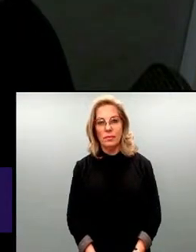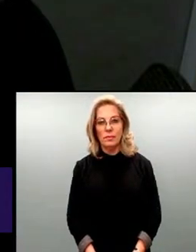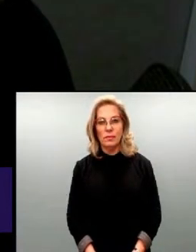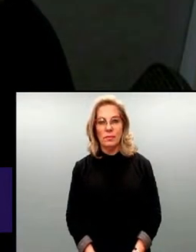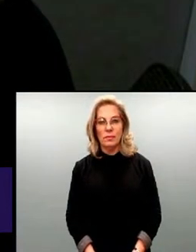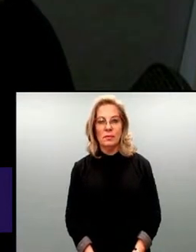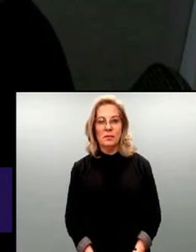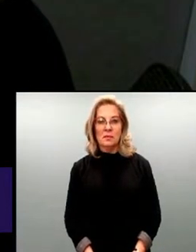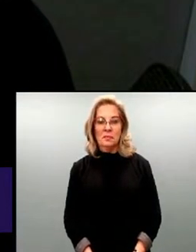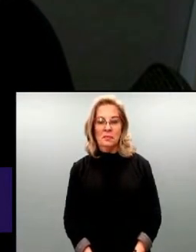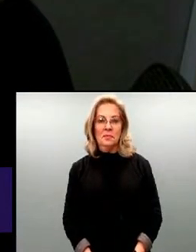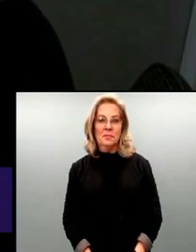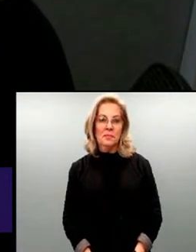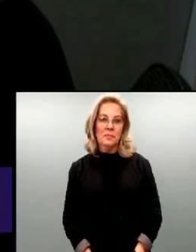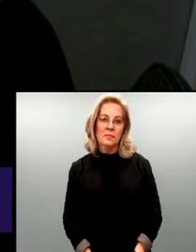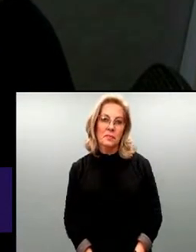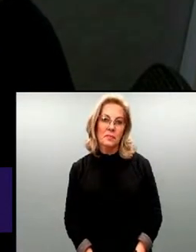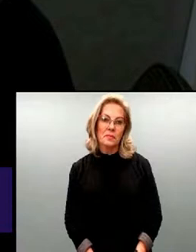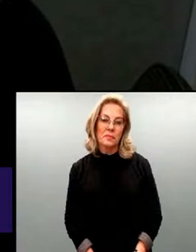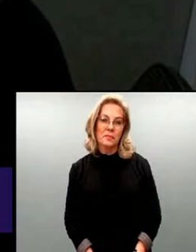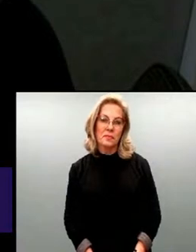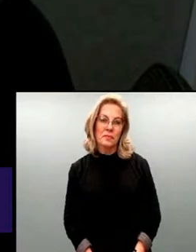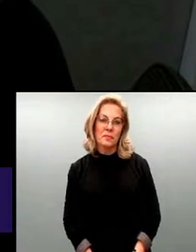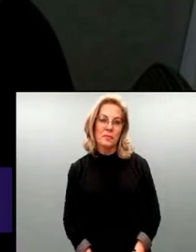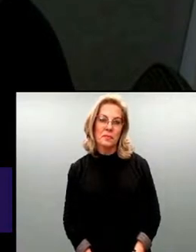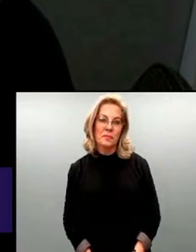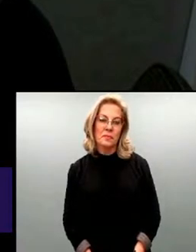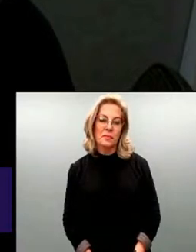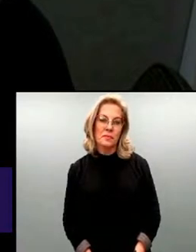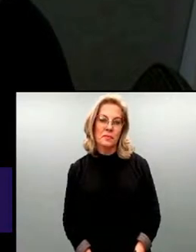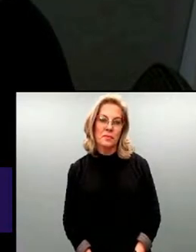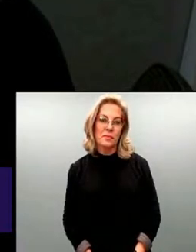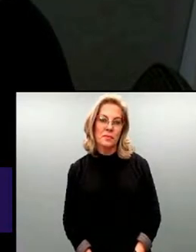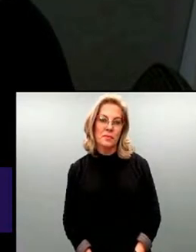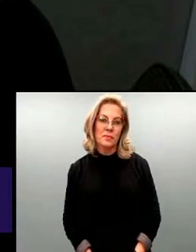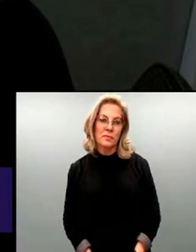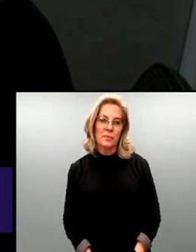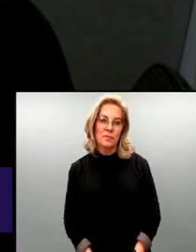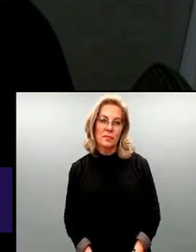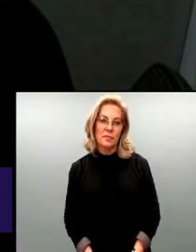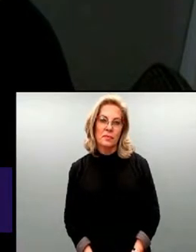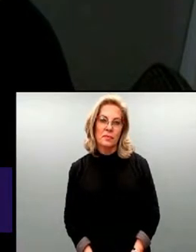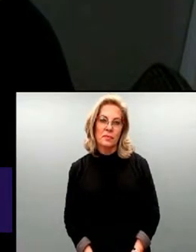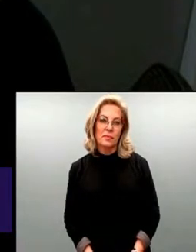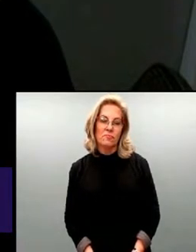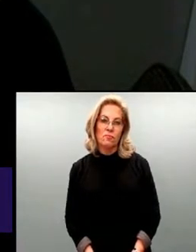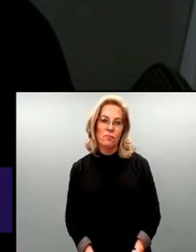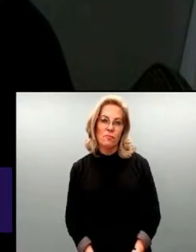And if they can't communicate and they can't understand and they don't know how it works,